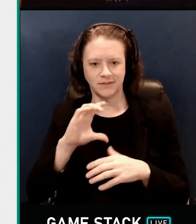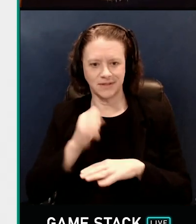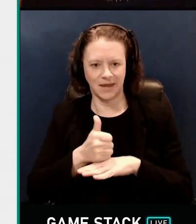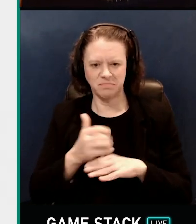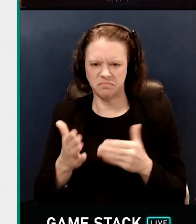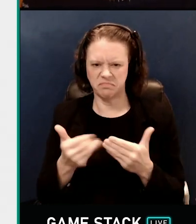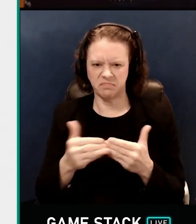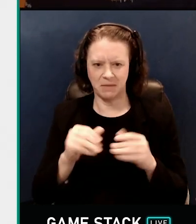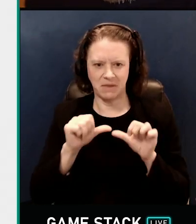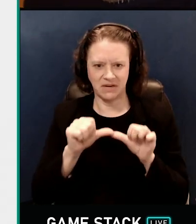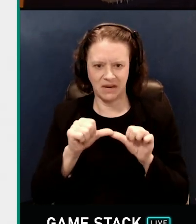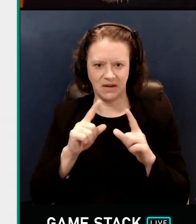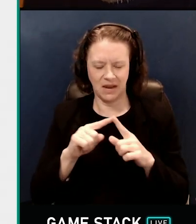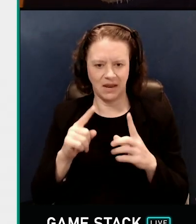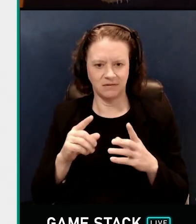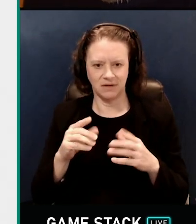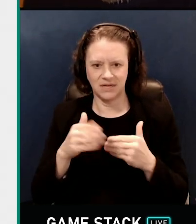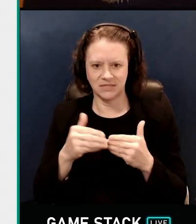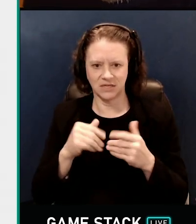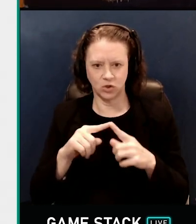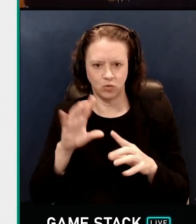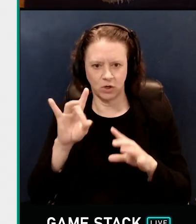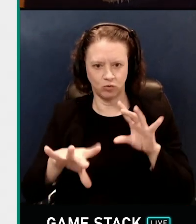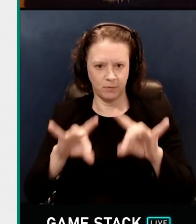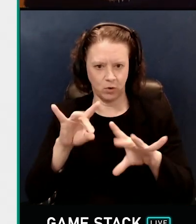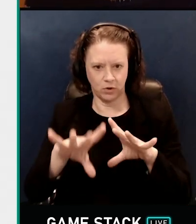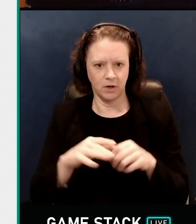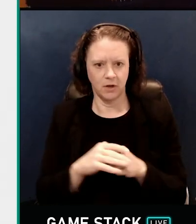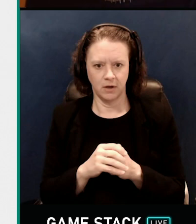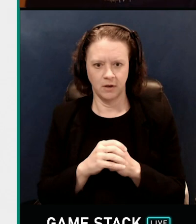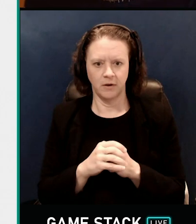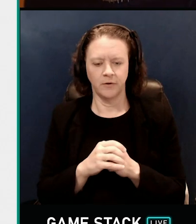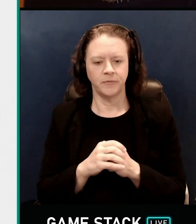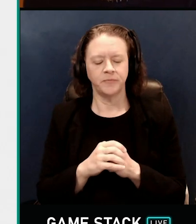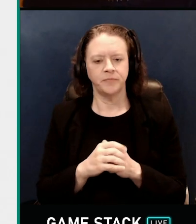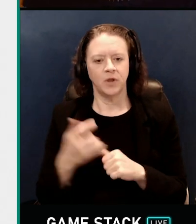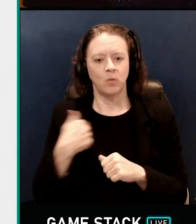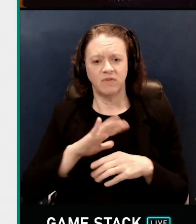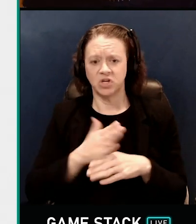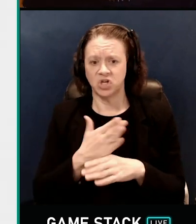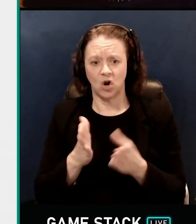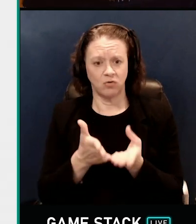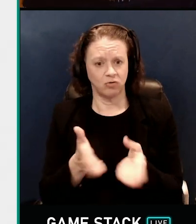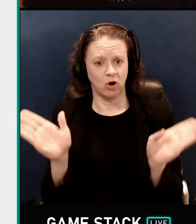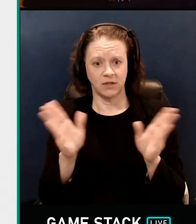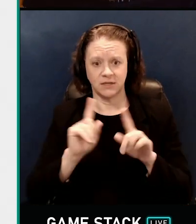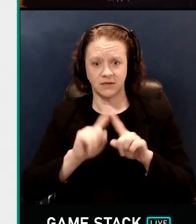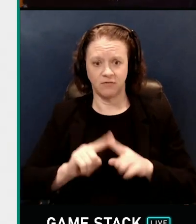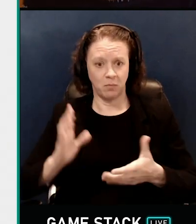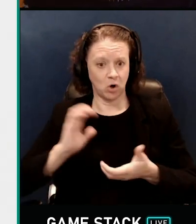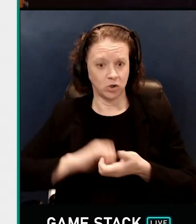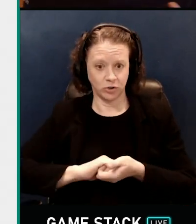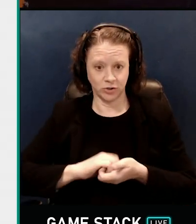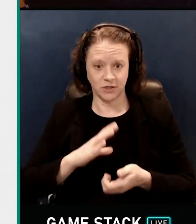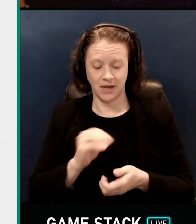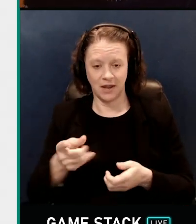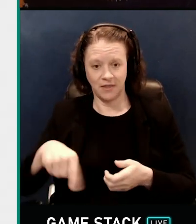We have shared our code across different studios with different partners and with that they are able to contribute and